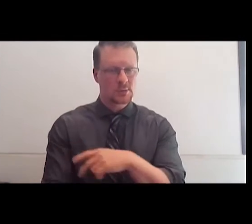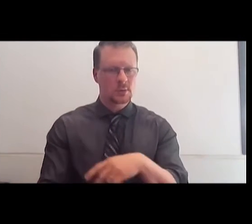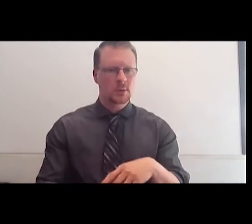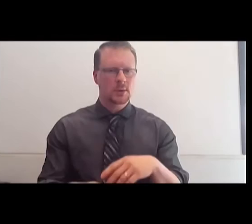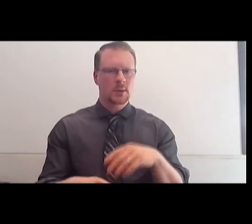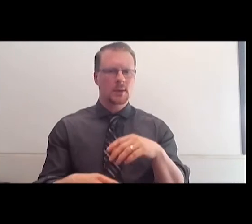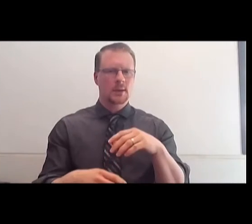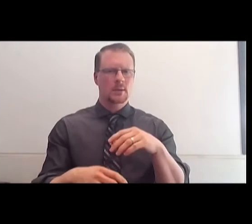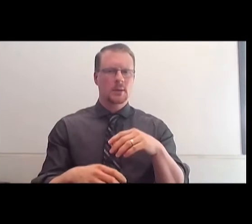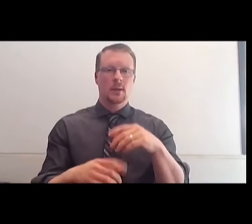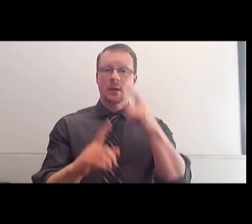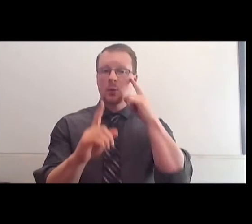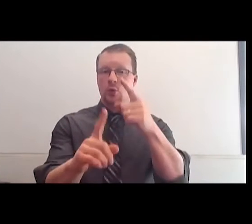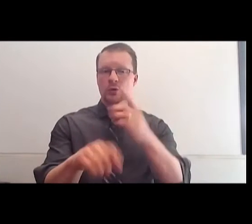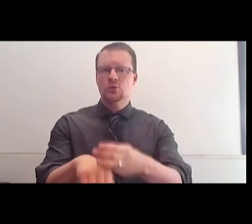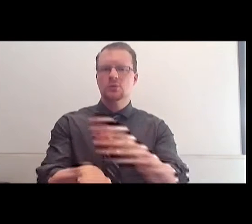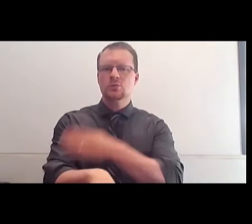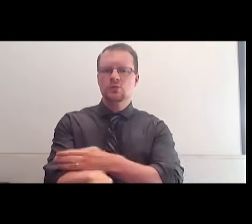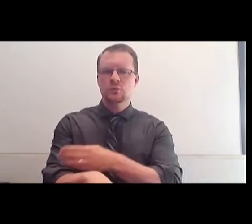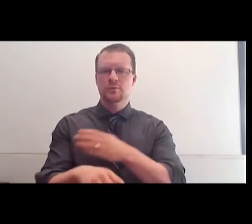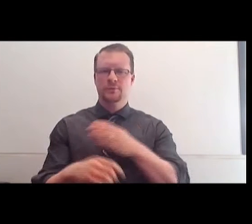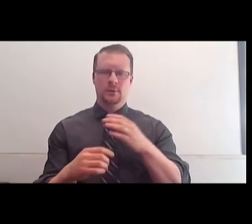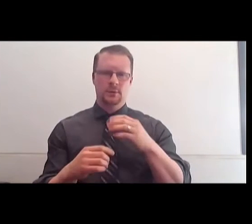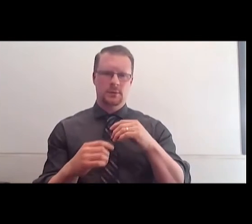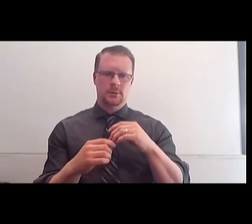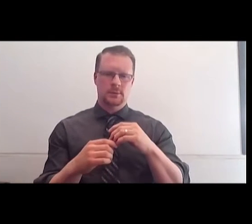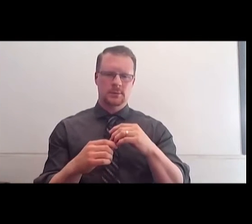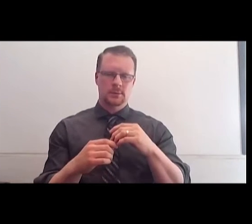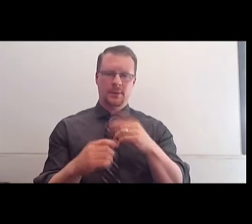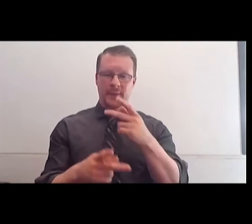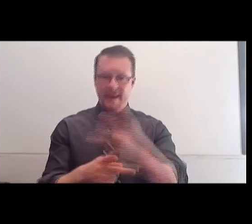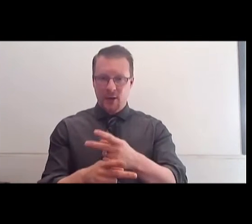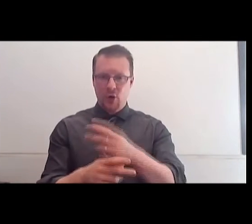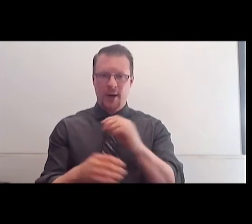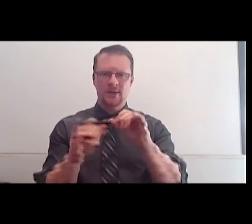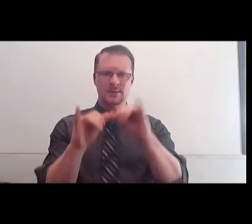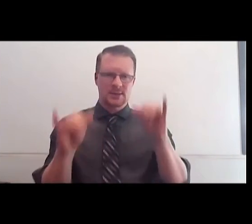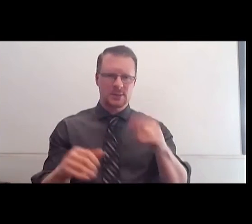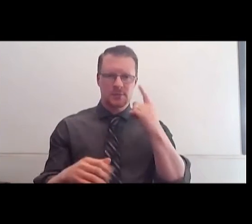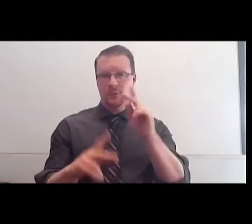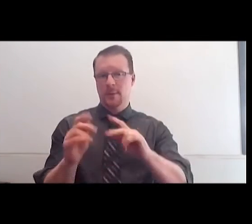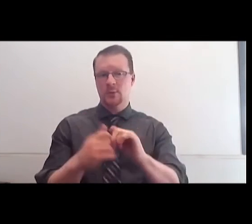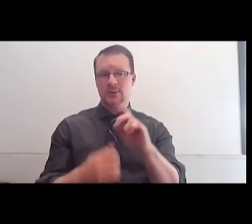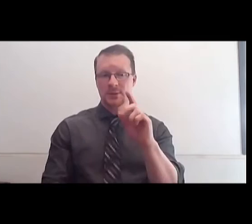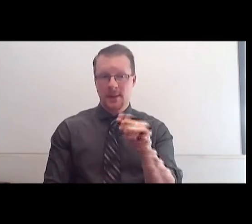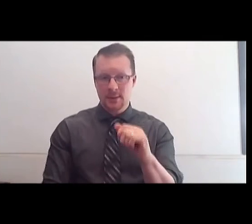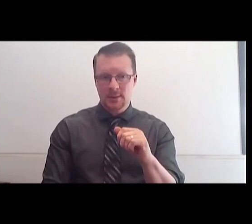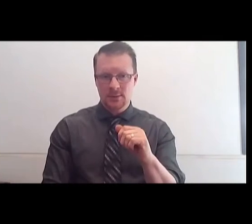our colleagues and our patients. Our goal should be to work towards improving the care